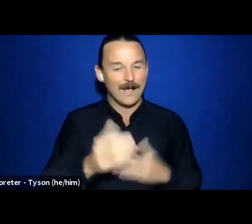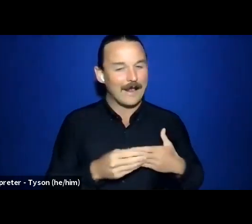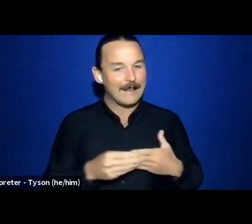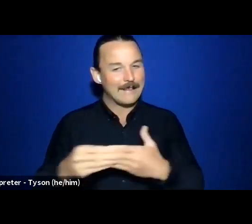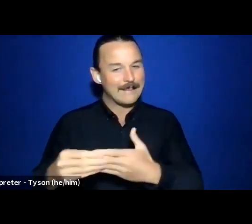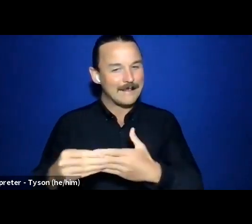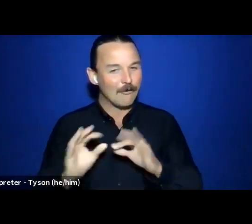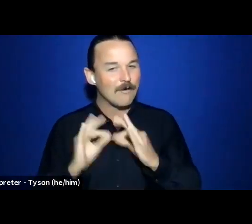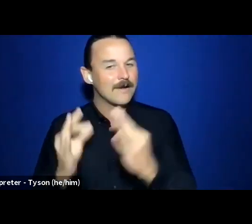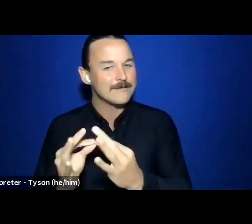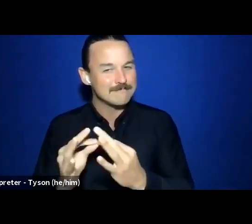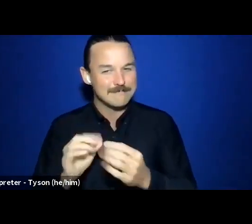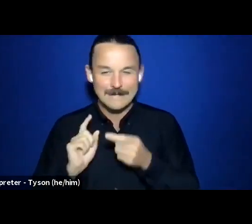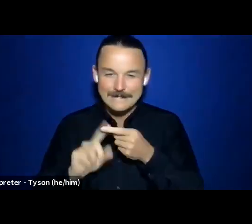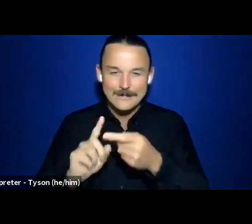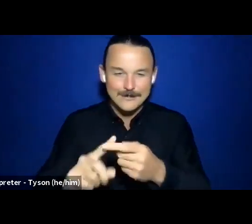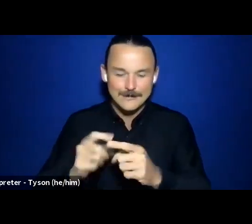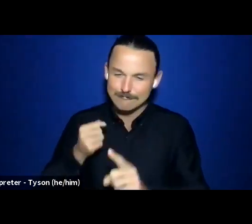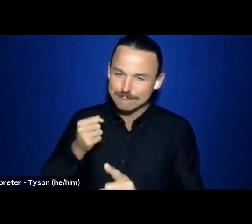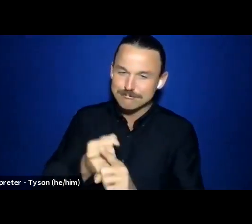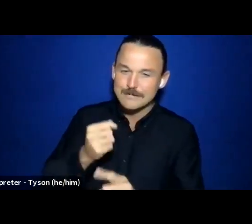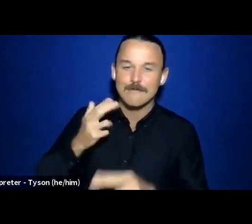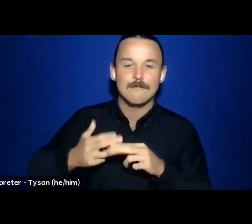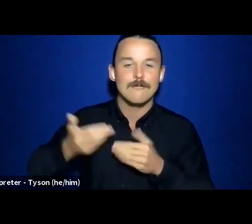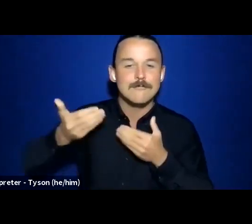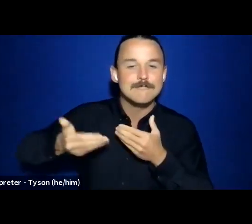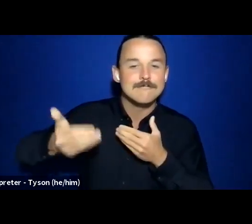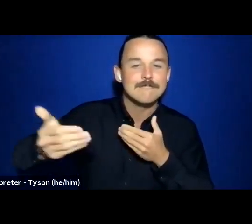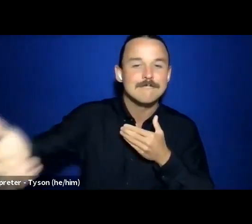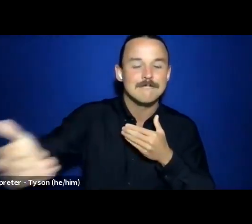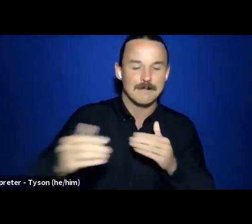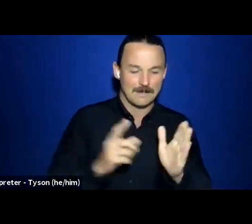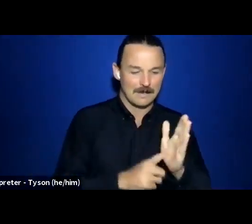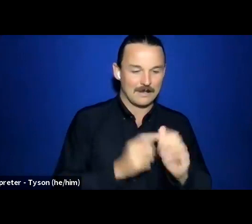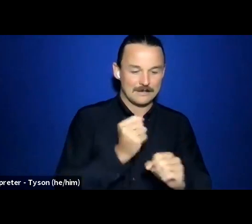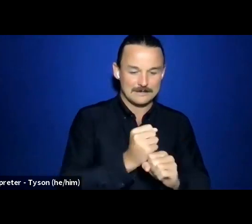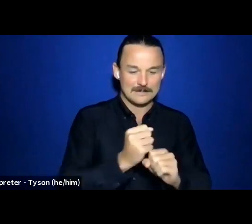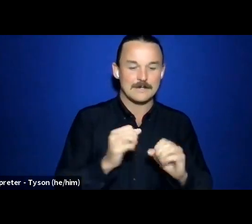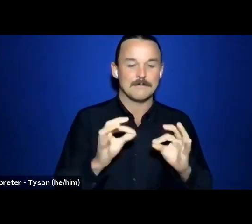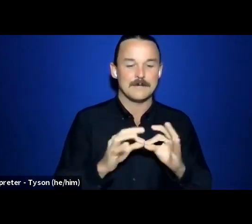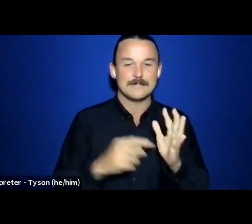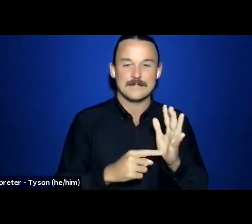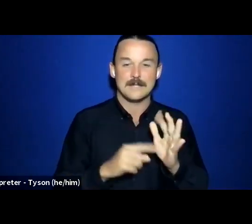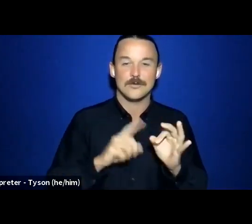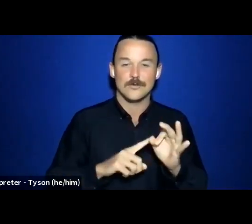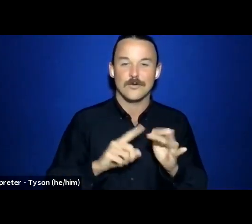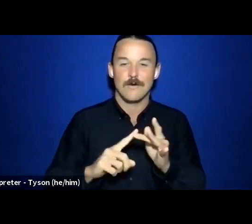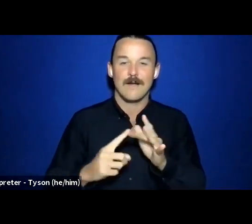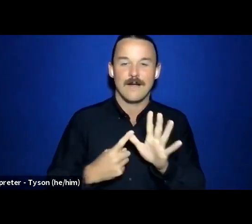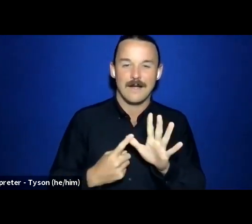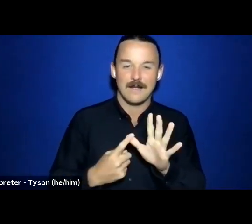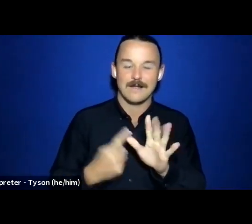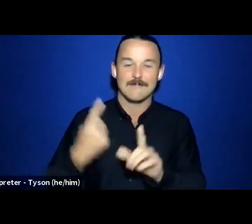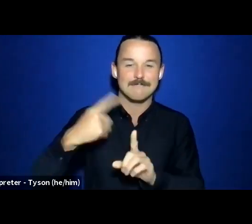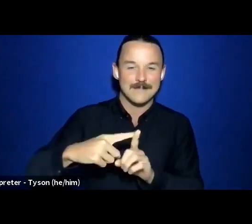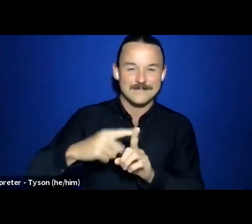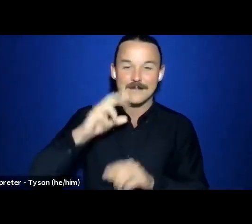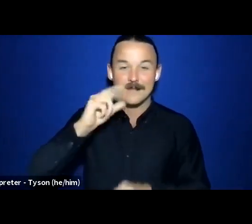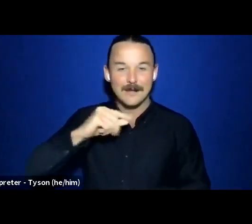to lay to lead this organization to continue having an impact on the next generation. on of LGBT Q on of LGBT Q A plus young people of LGBT Q A plus young people.